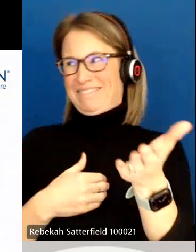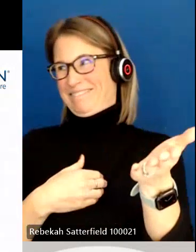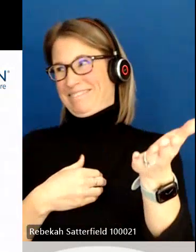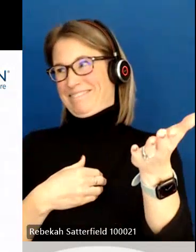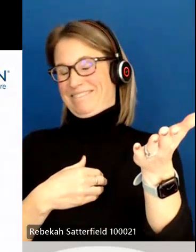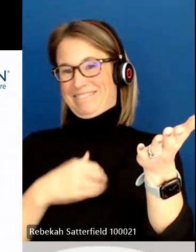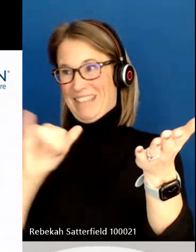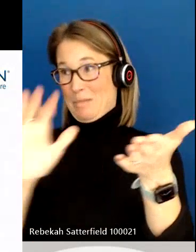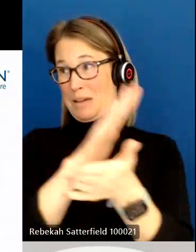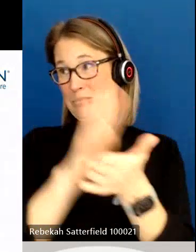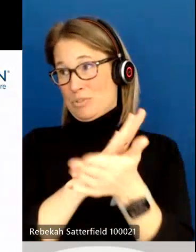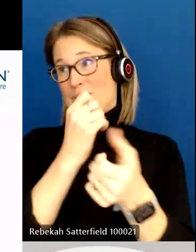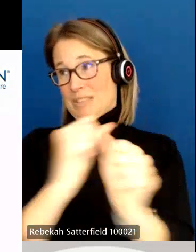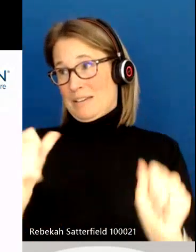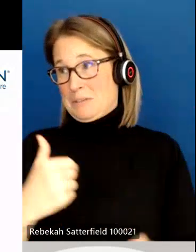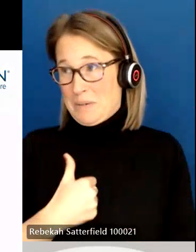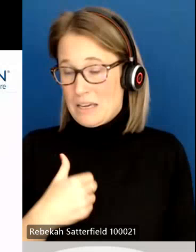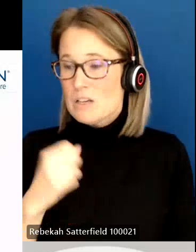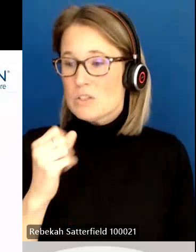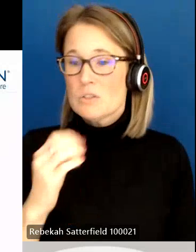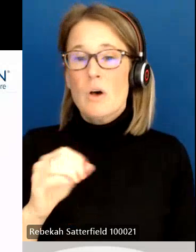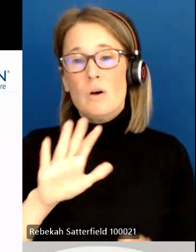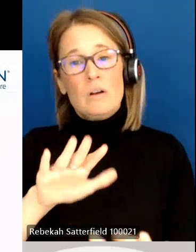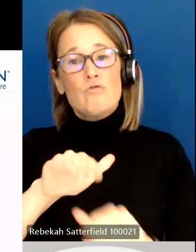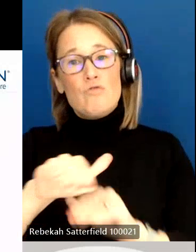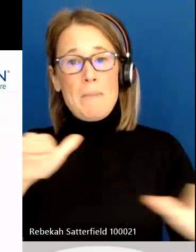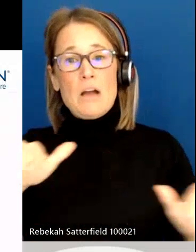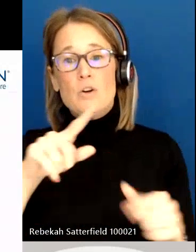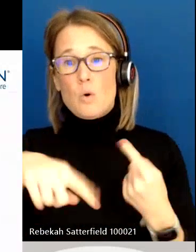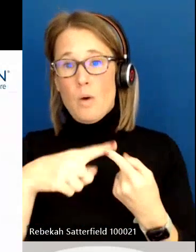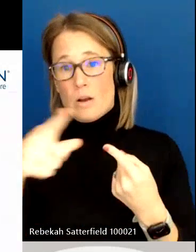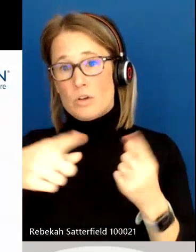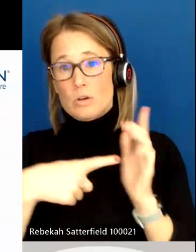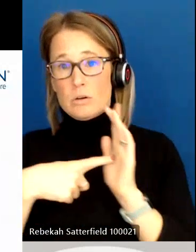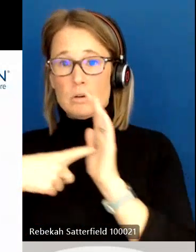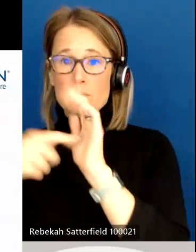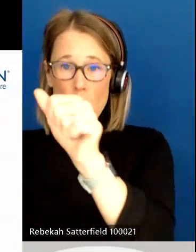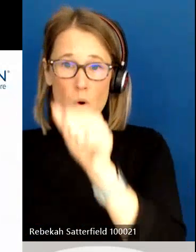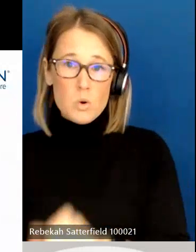so uh just a gentle reminder though that when you post these in Behavioral Health units please make